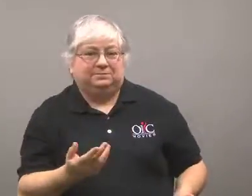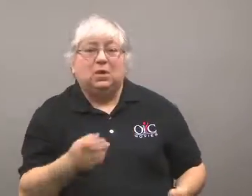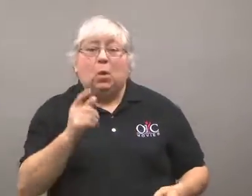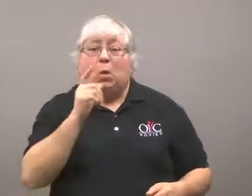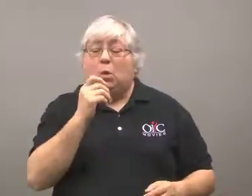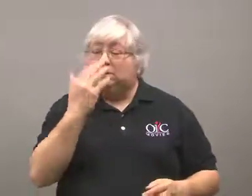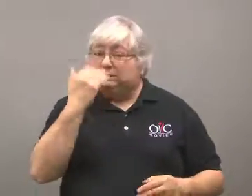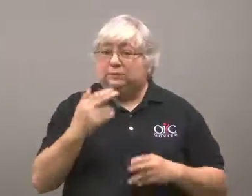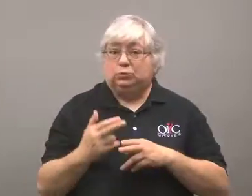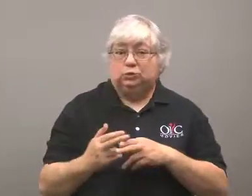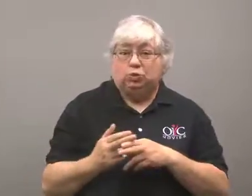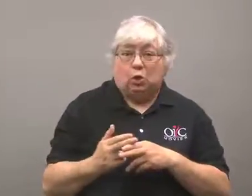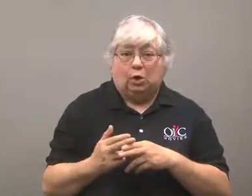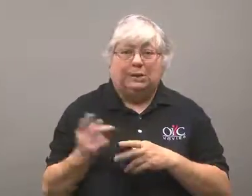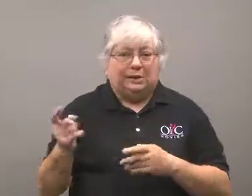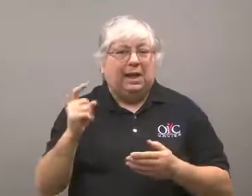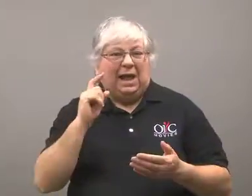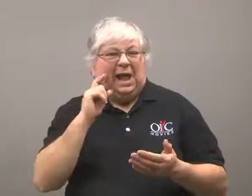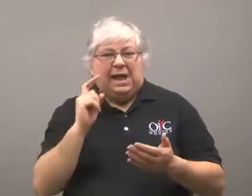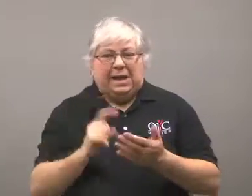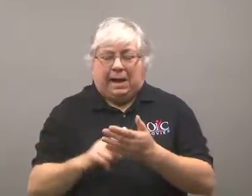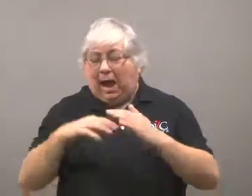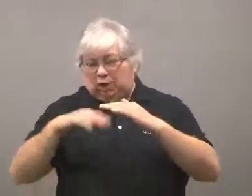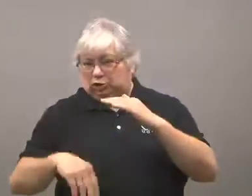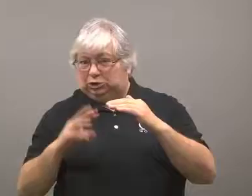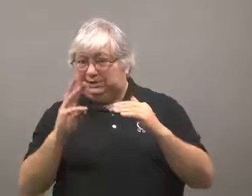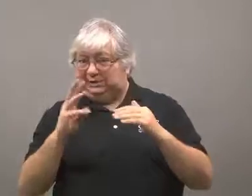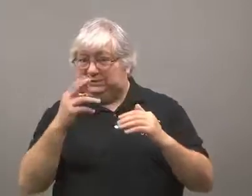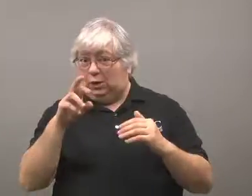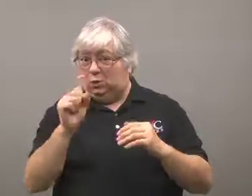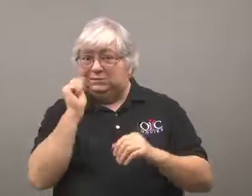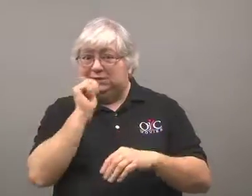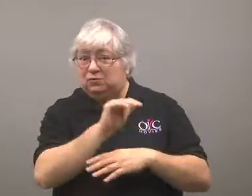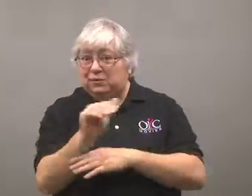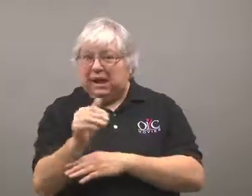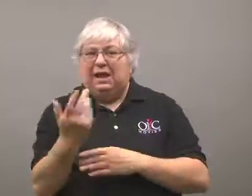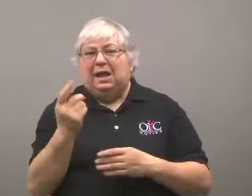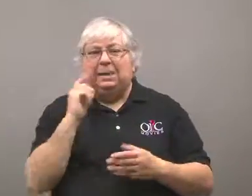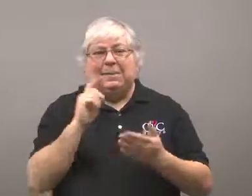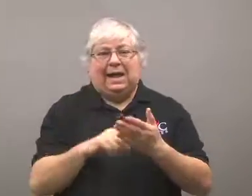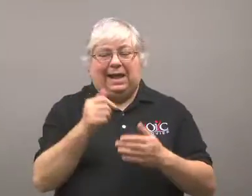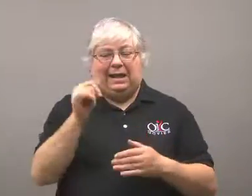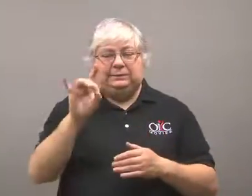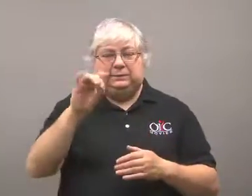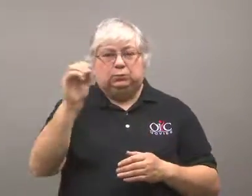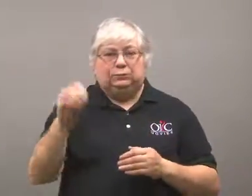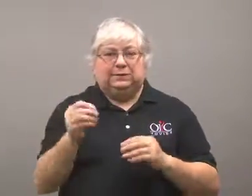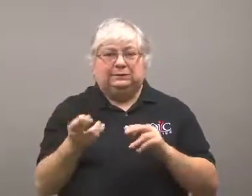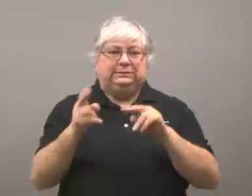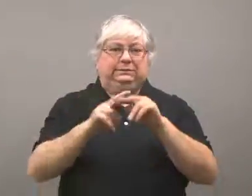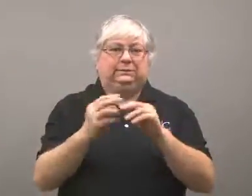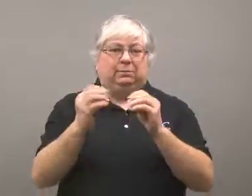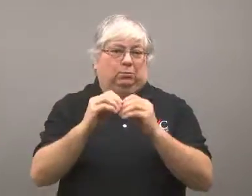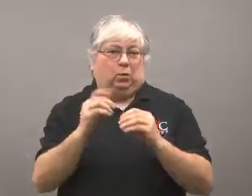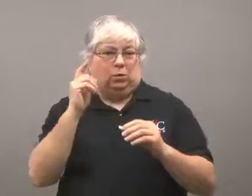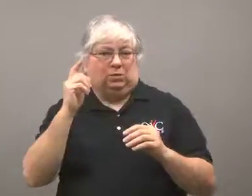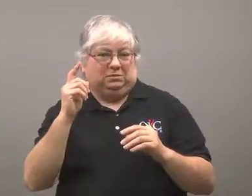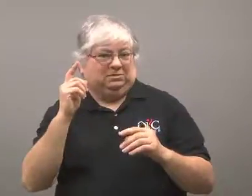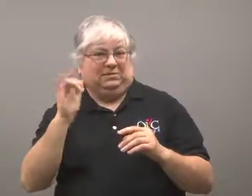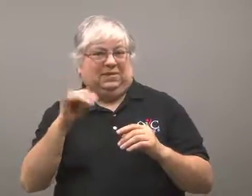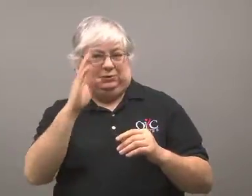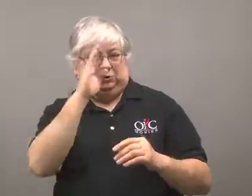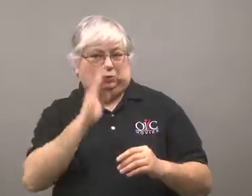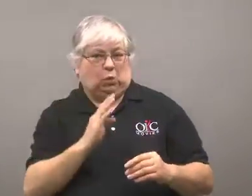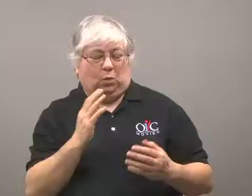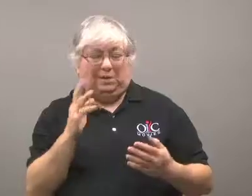People who slept less than 6 hours a night had an 18% higher risk of stroke.